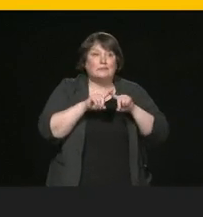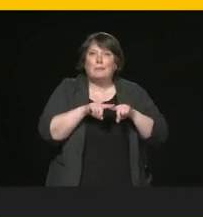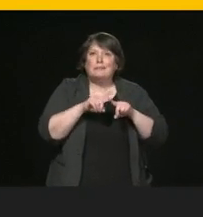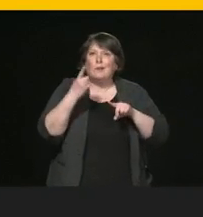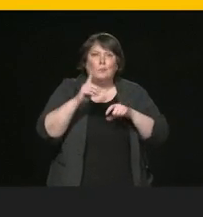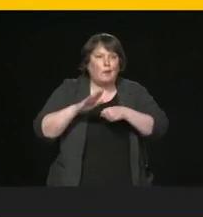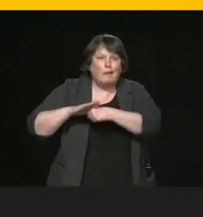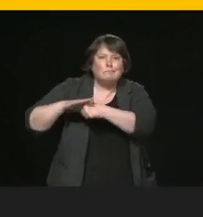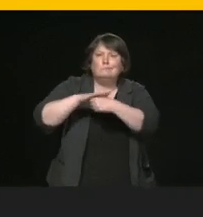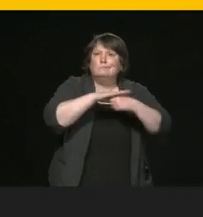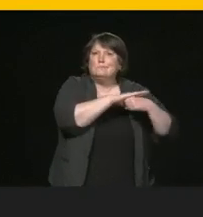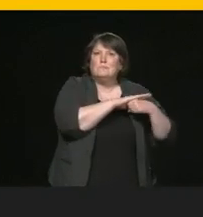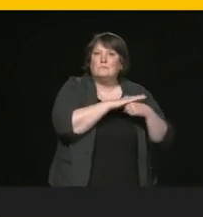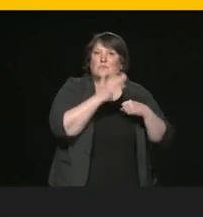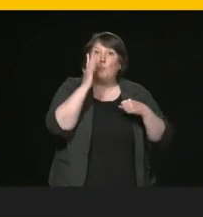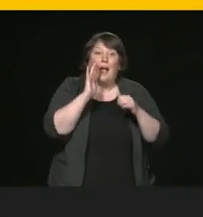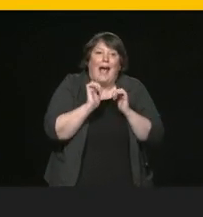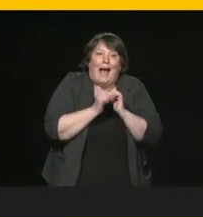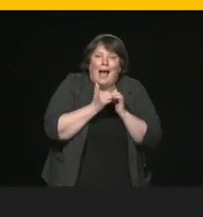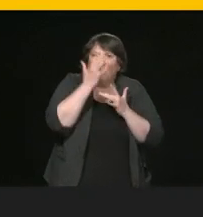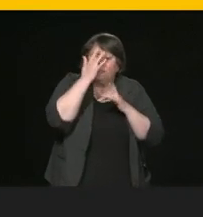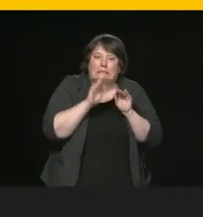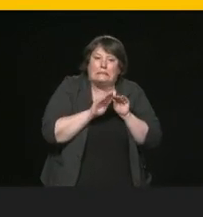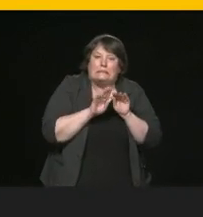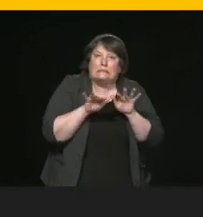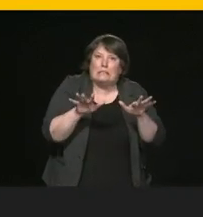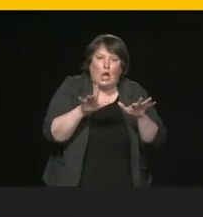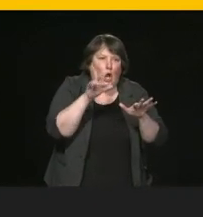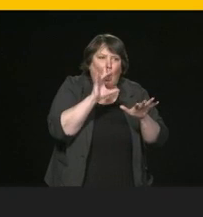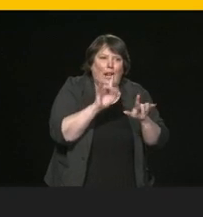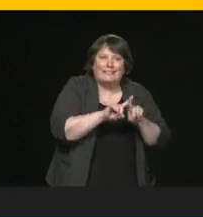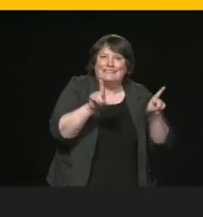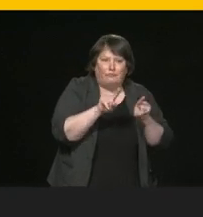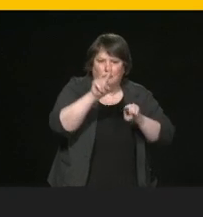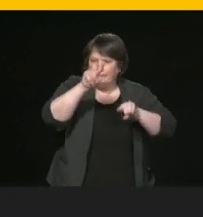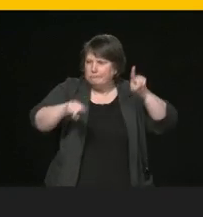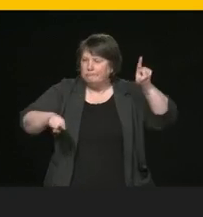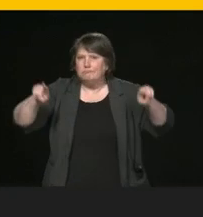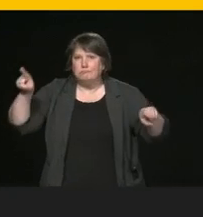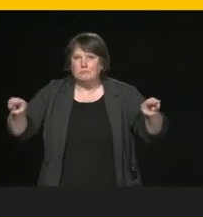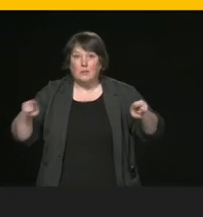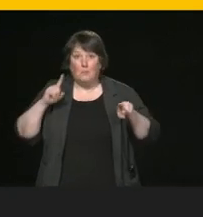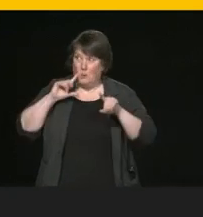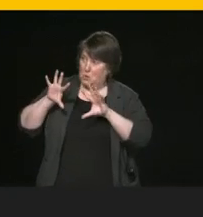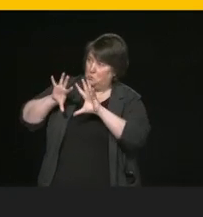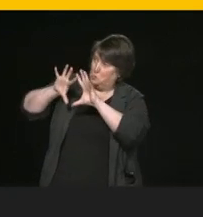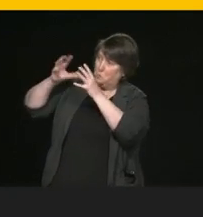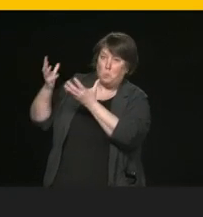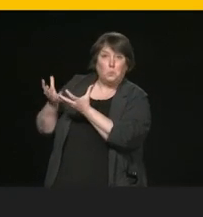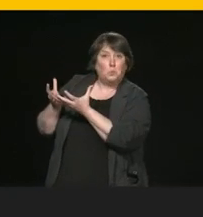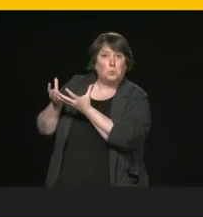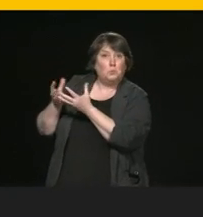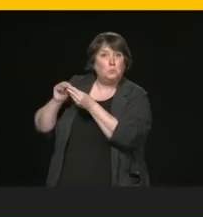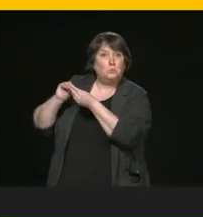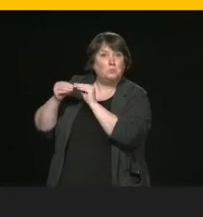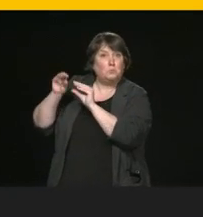DEPENDING ON THE LOCATION OF THE JURISDICTION BECAUSE OF THE DIFFERENT EPIDEMIOLOGY AS WELL.